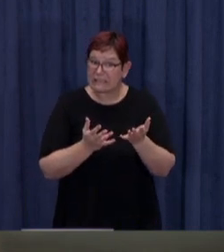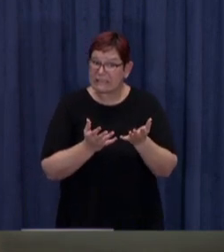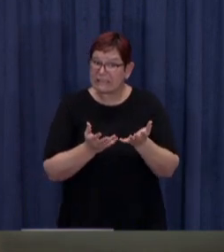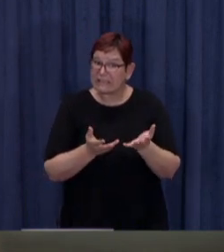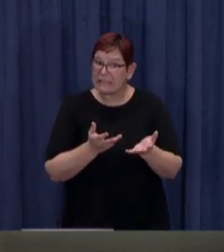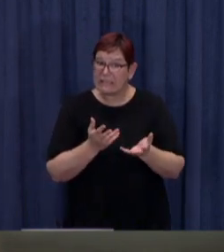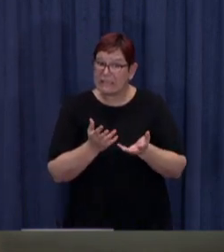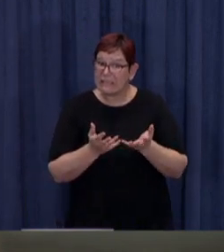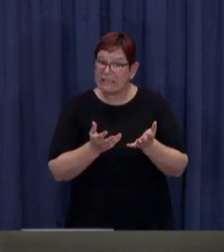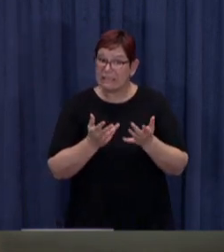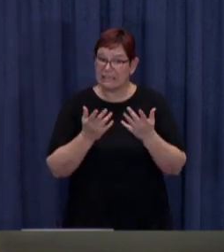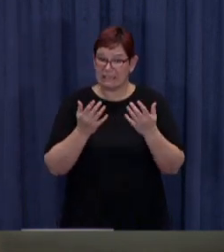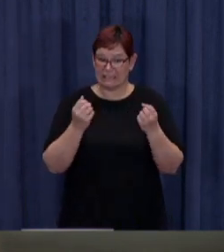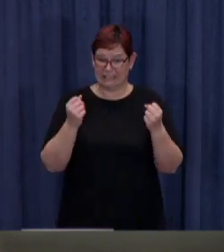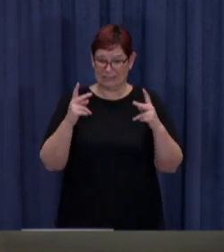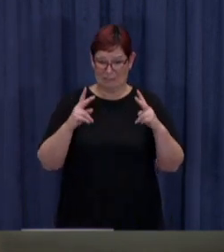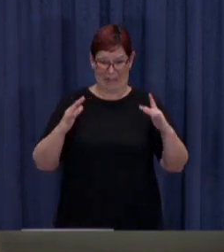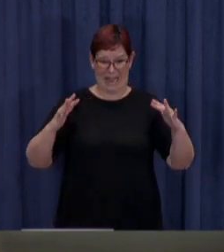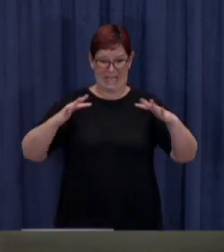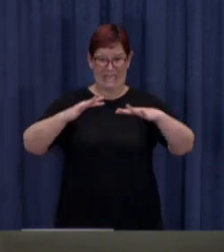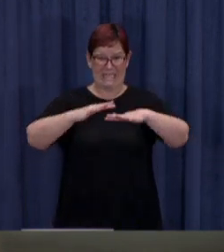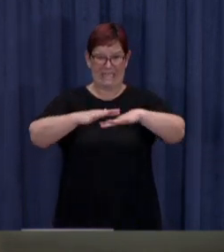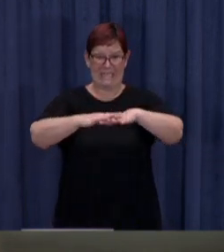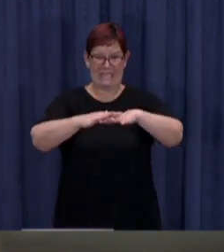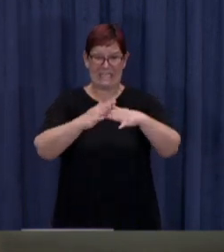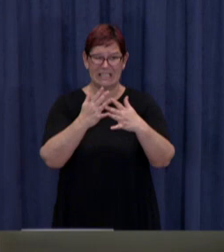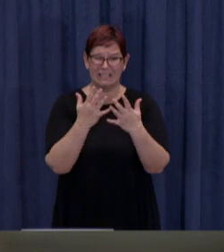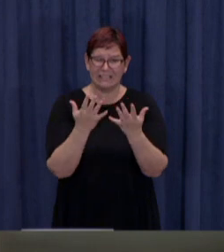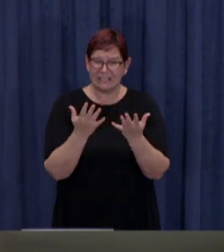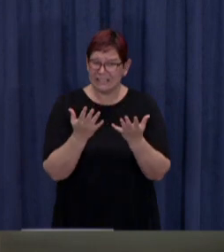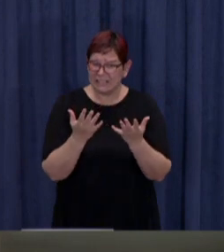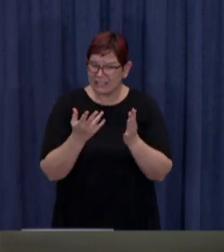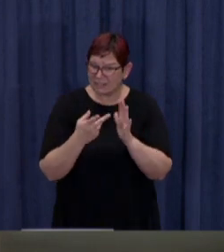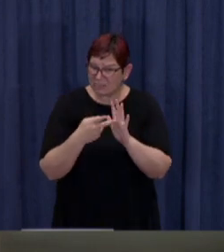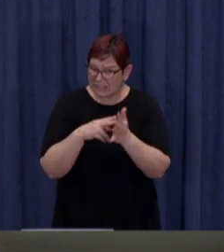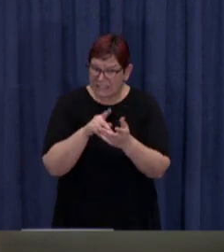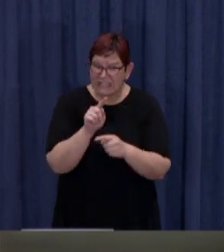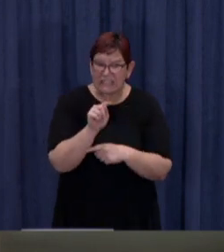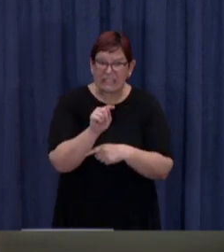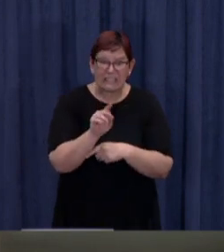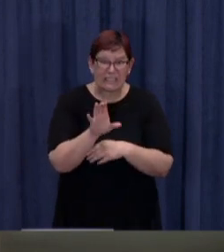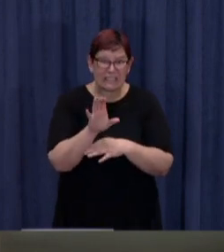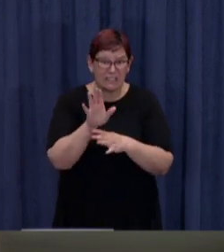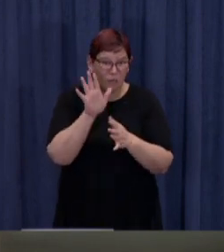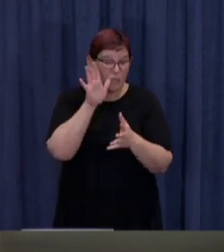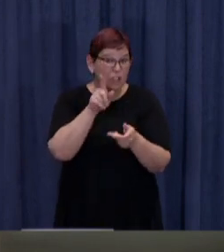does this change the city's TTC plan I saw a picture on one of the websites